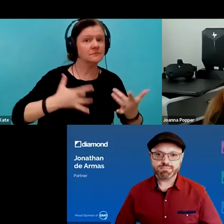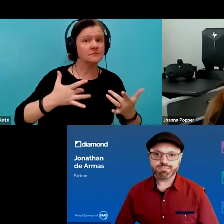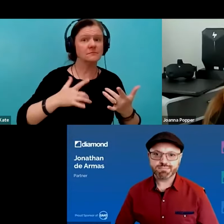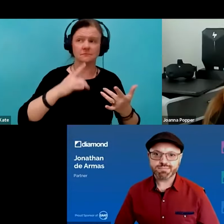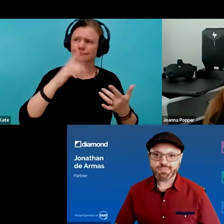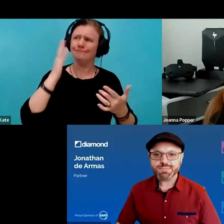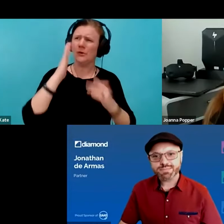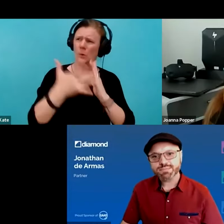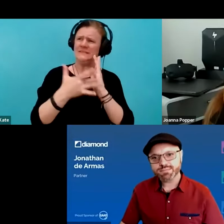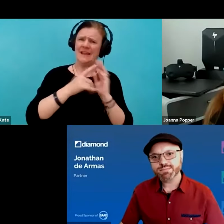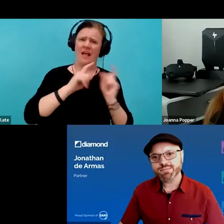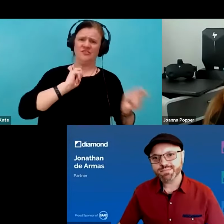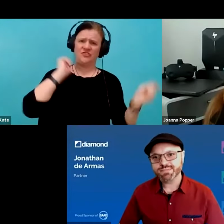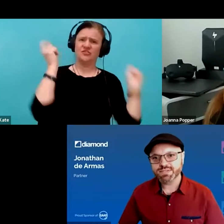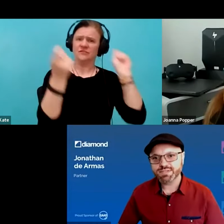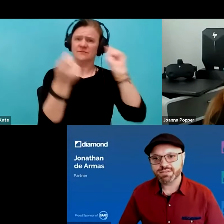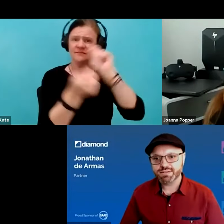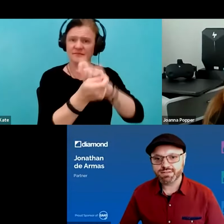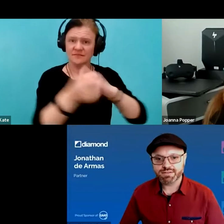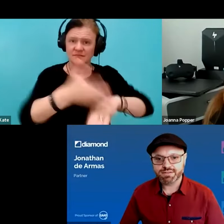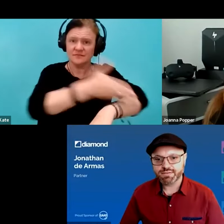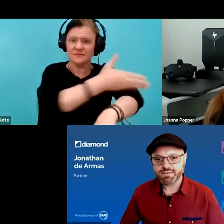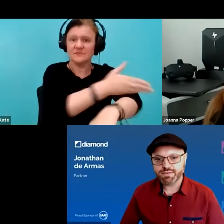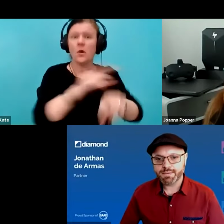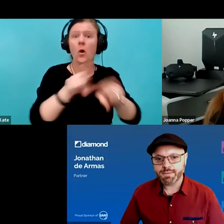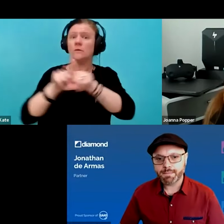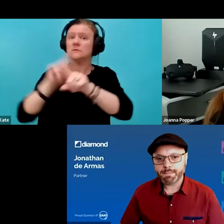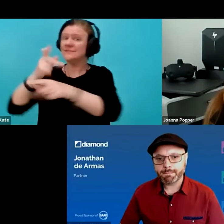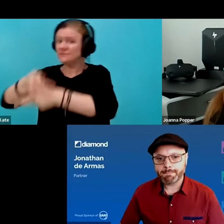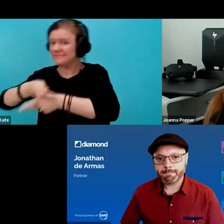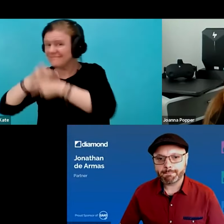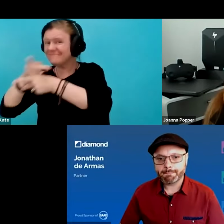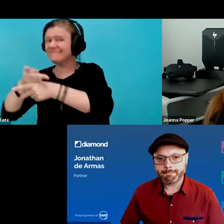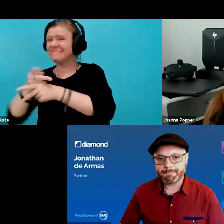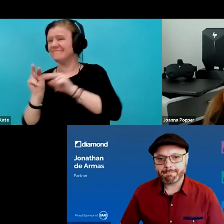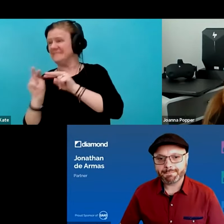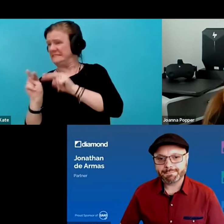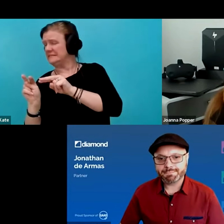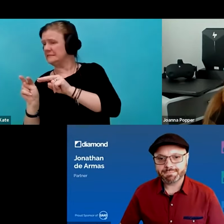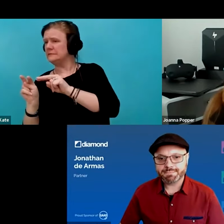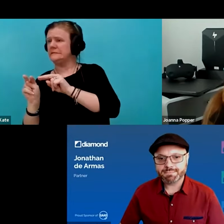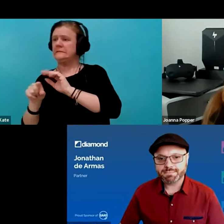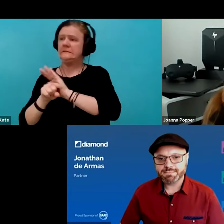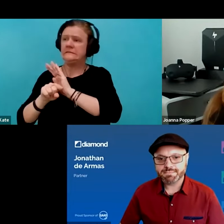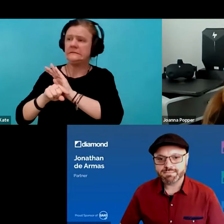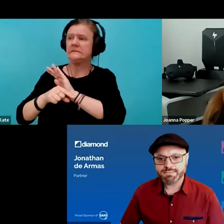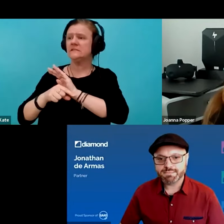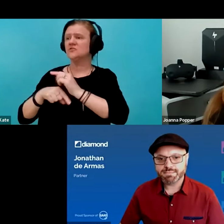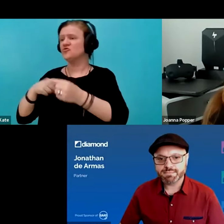standpoint and then there's also always things we need to be like Christina Heller: You know, looking out for what are the what are the ways that